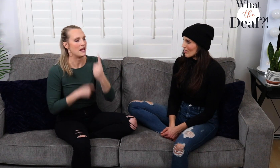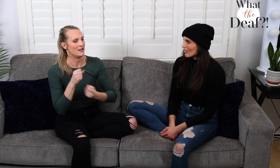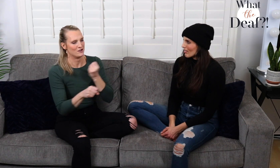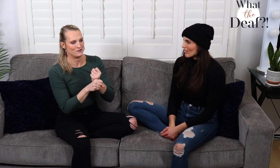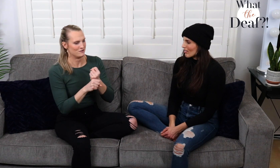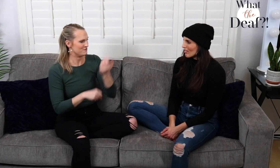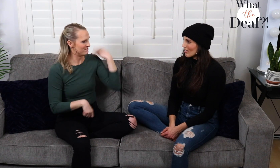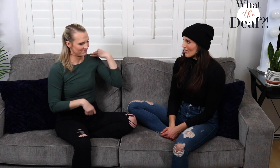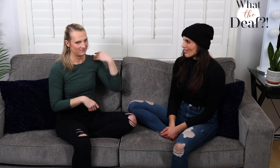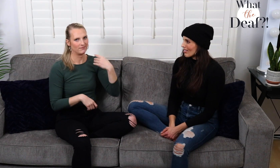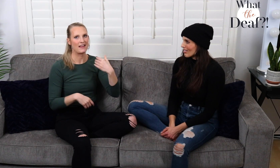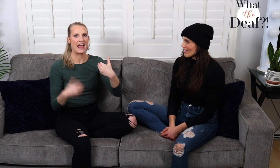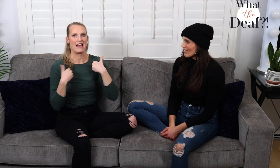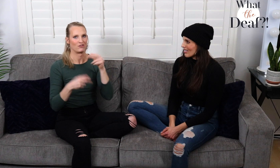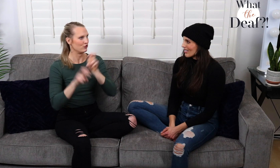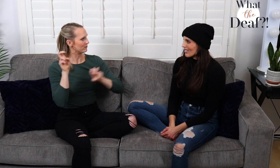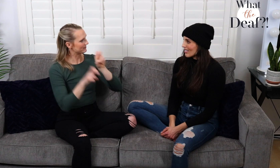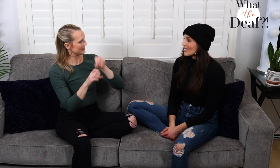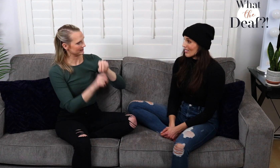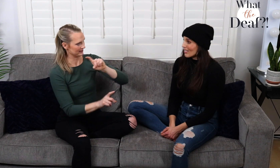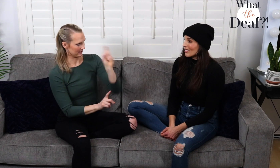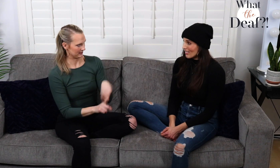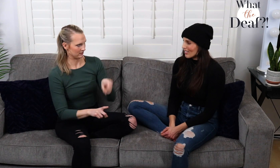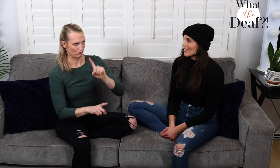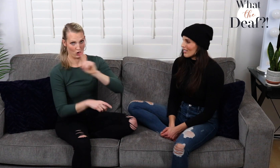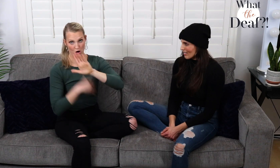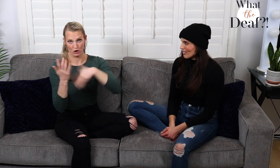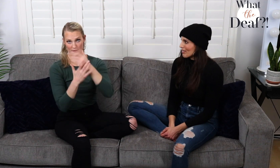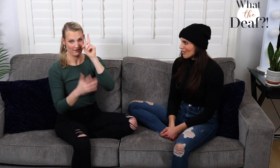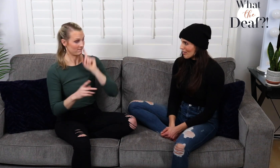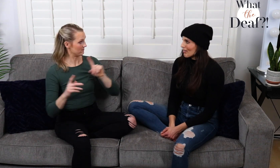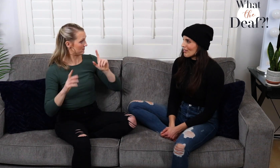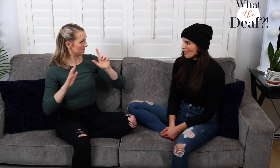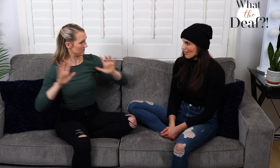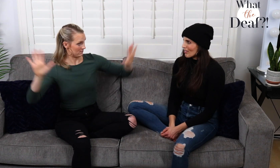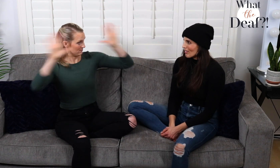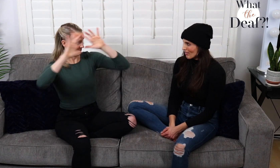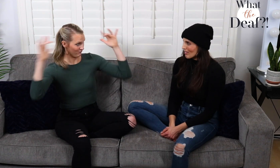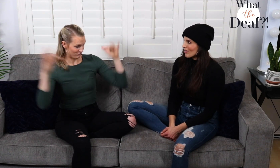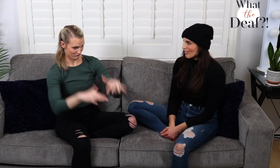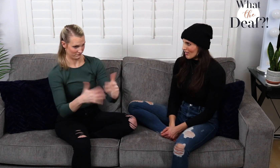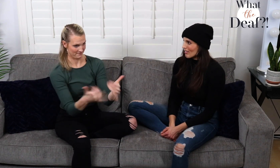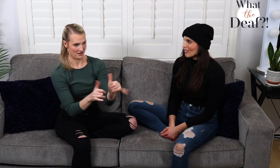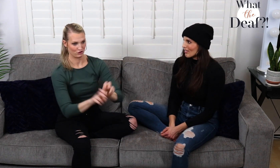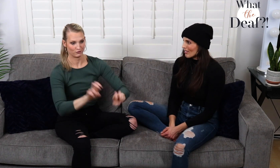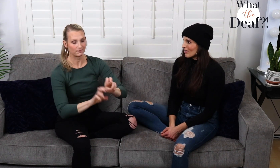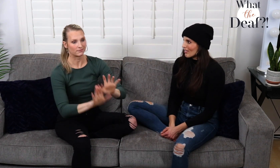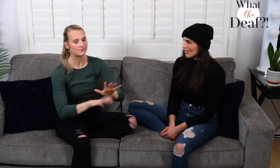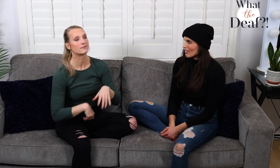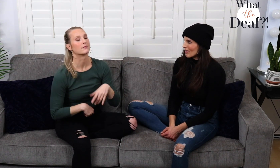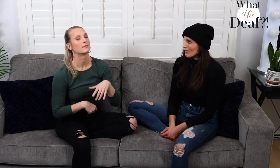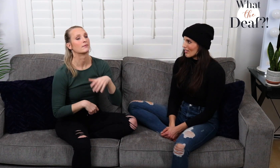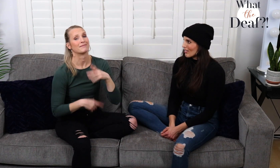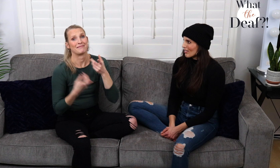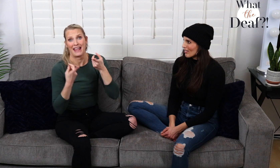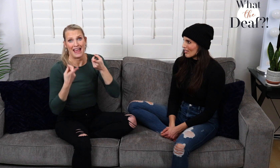a year ago, we had a tournament in Texas where a bunch of Deaf people from all over came and played in a tournament and it just so happens